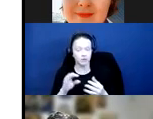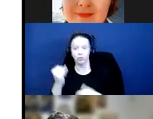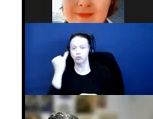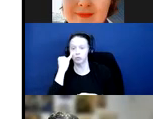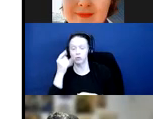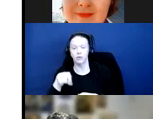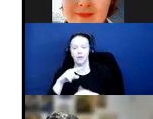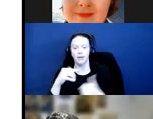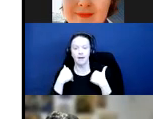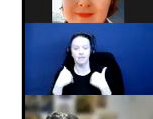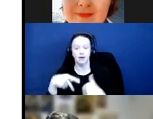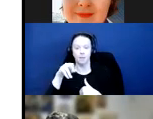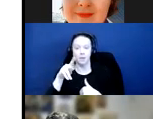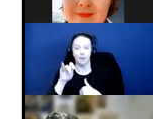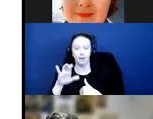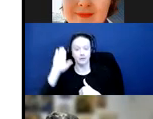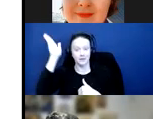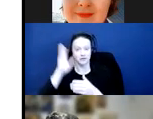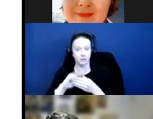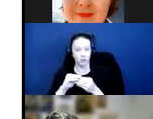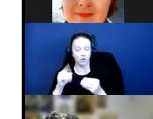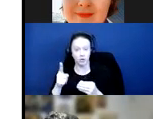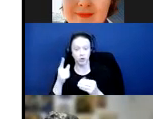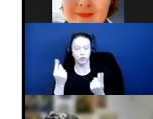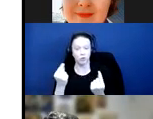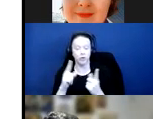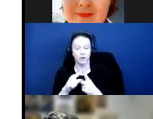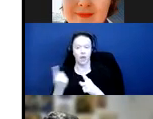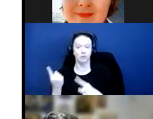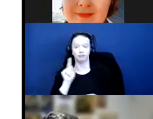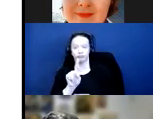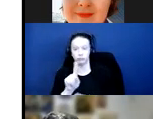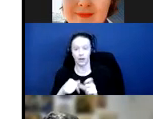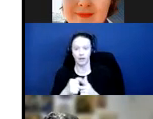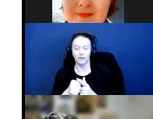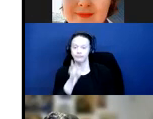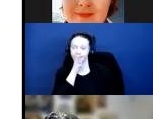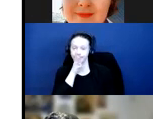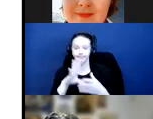you can come and provide your oral testimony in the rulemaking process.